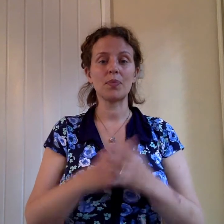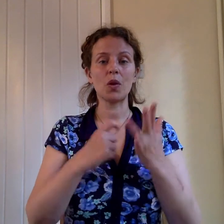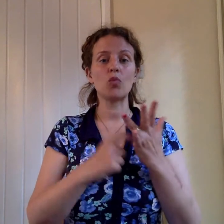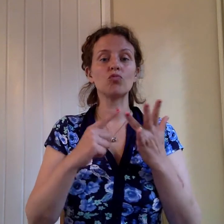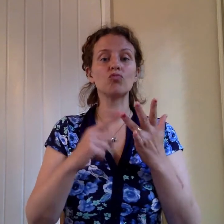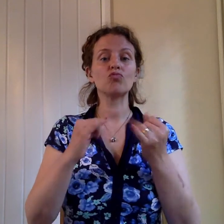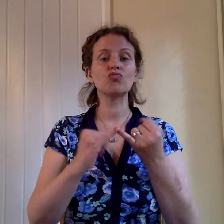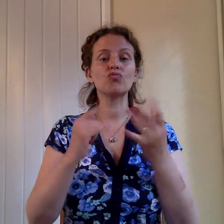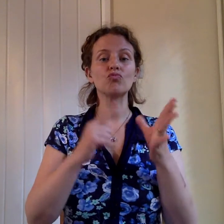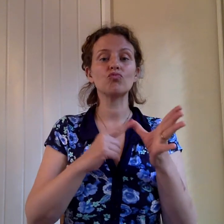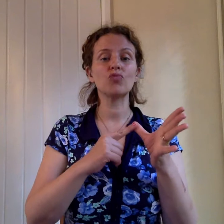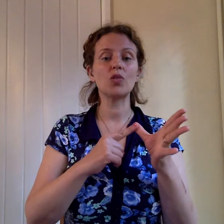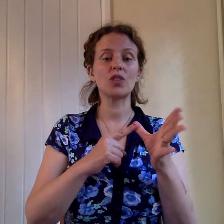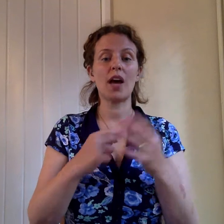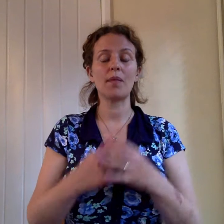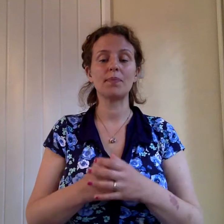ROSA